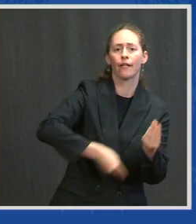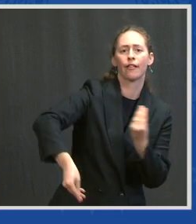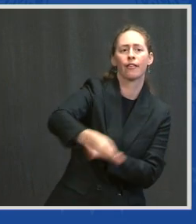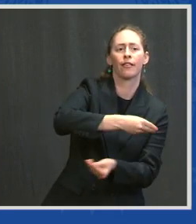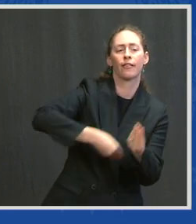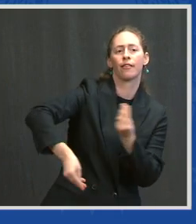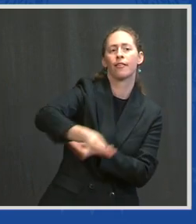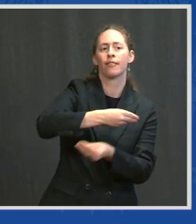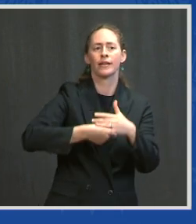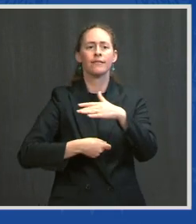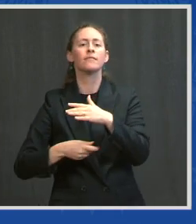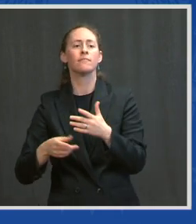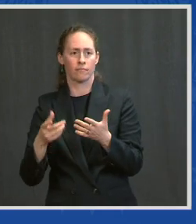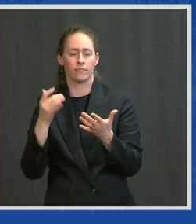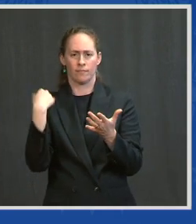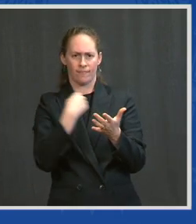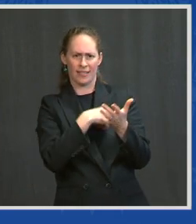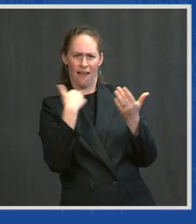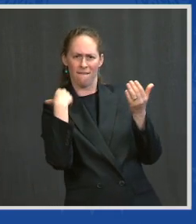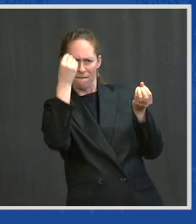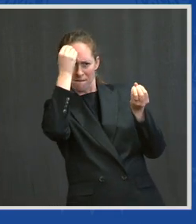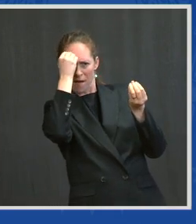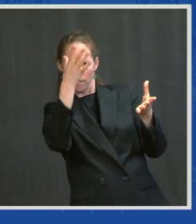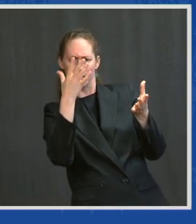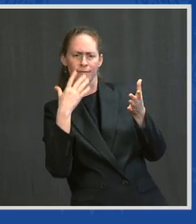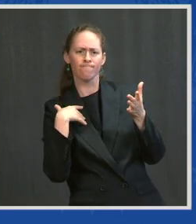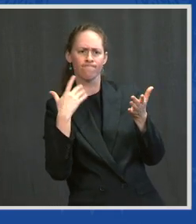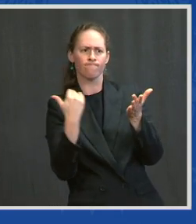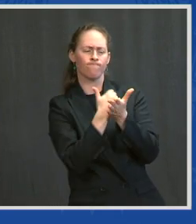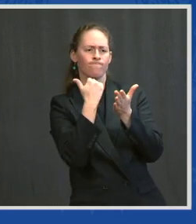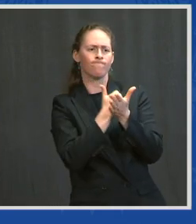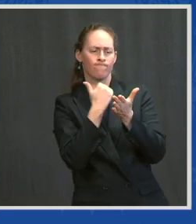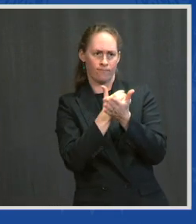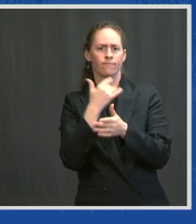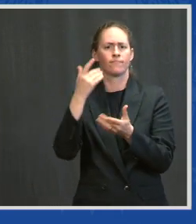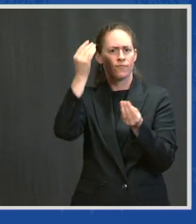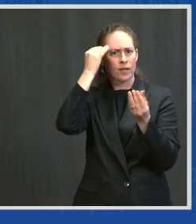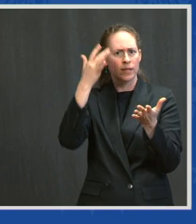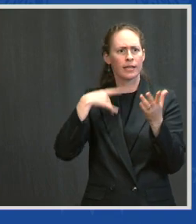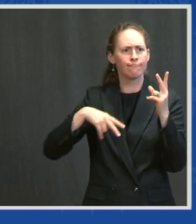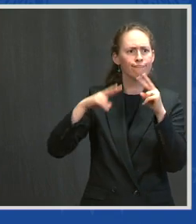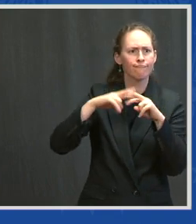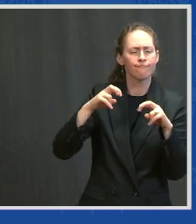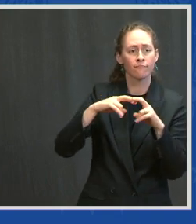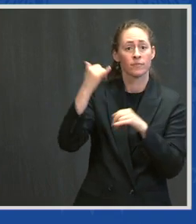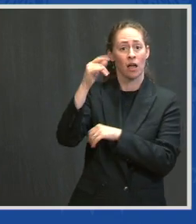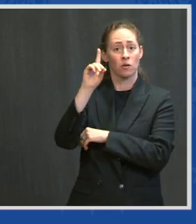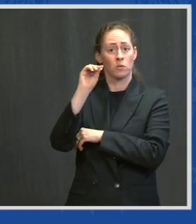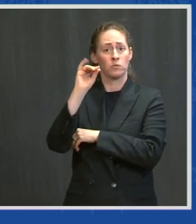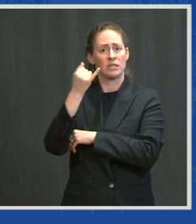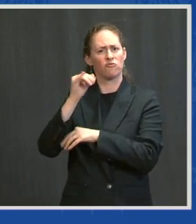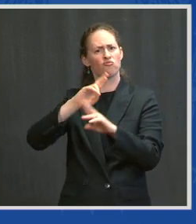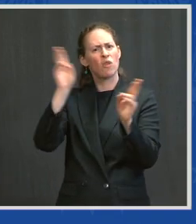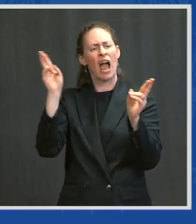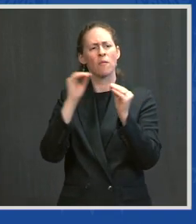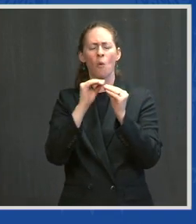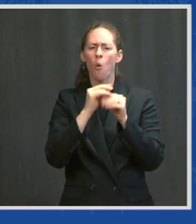as I just did, a major crackdown on -- to stem the flow of guns used to commit violent crimes. It's zero tolerance for gun dealers